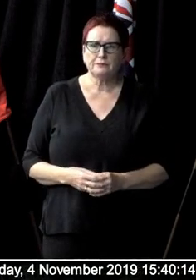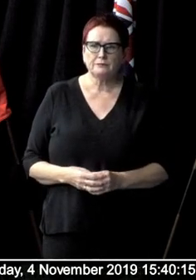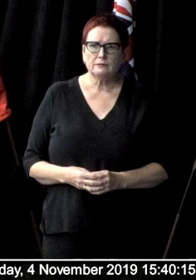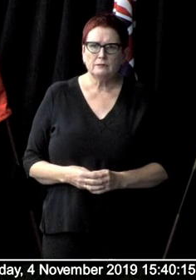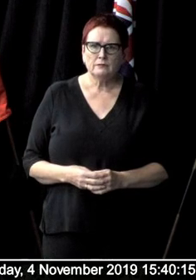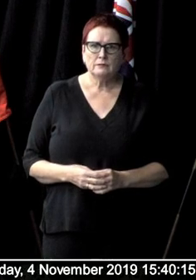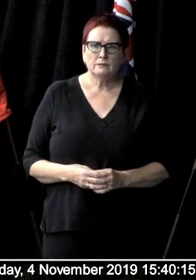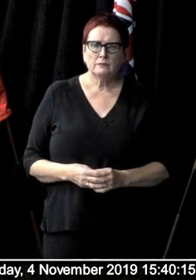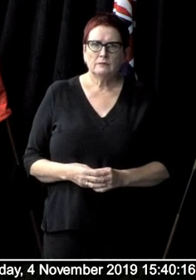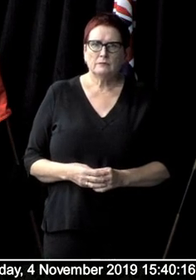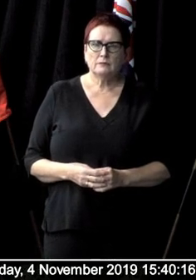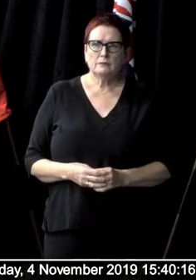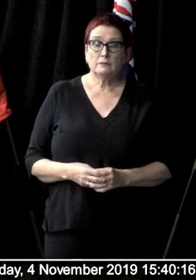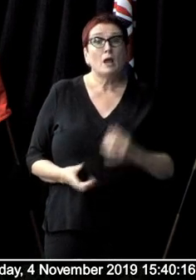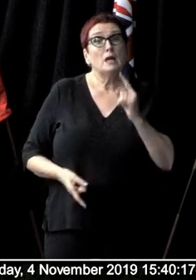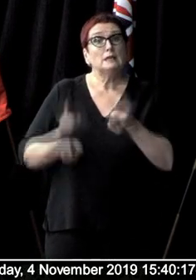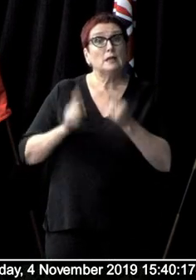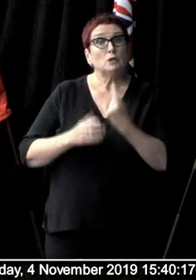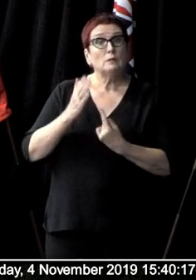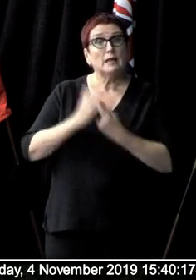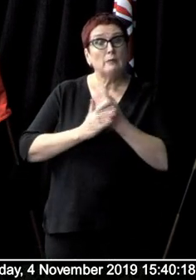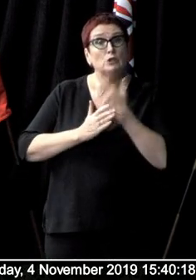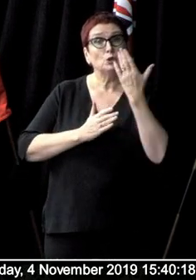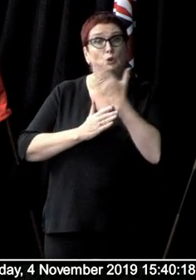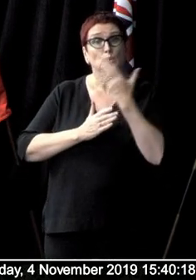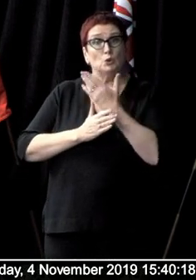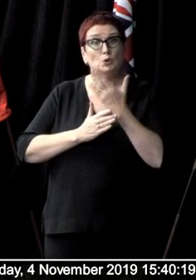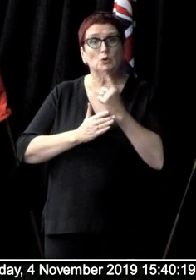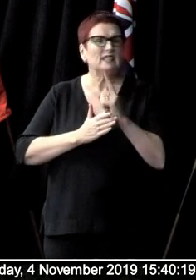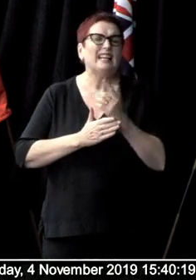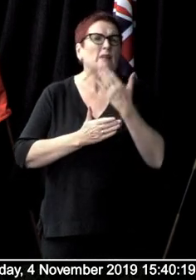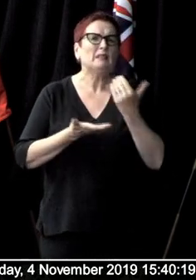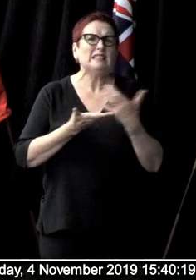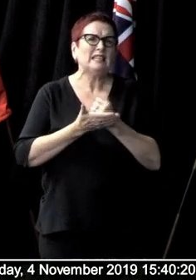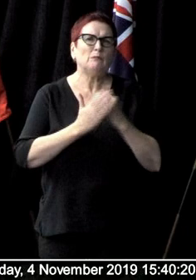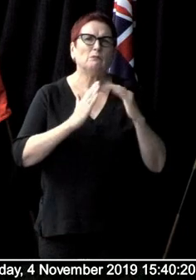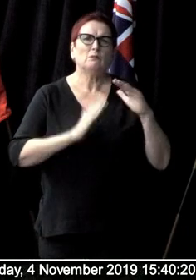encouragement from the school to just keep the child home, that is not counted as a